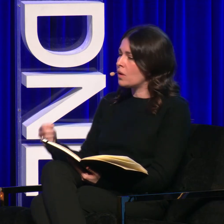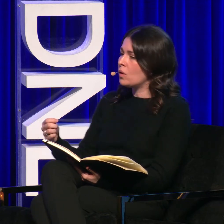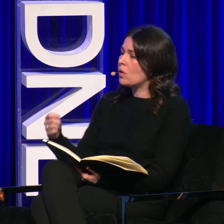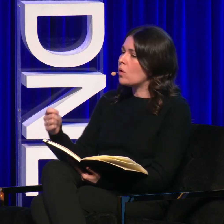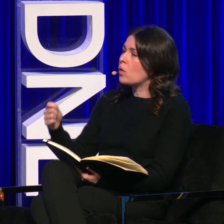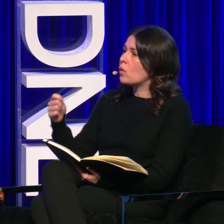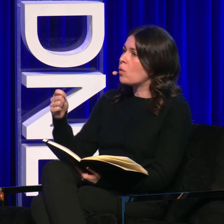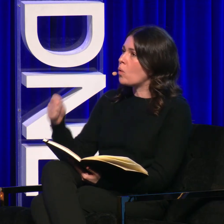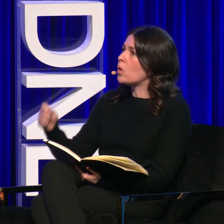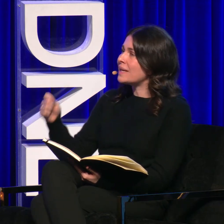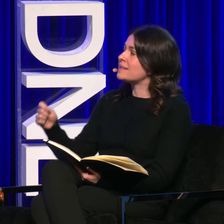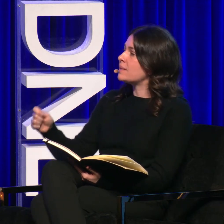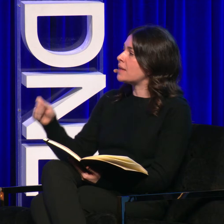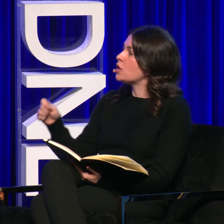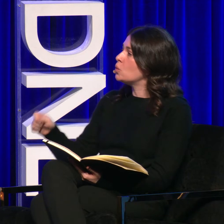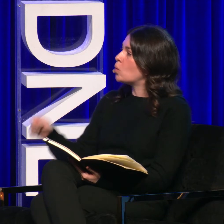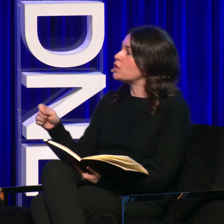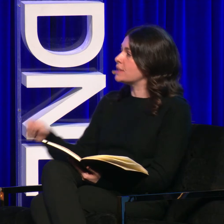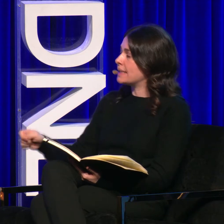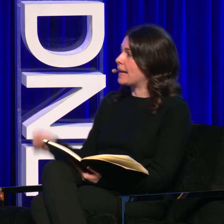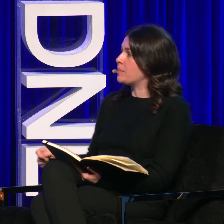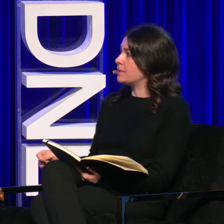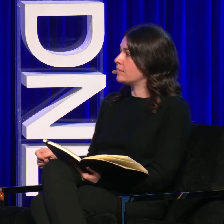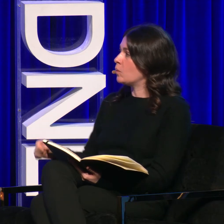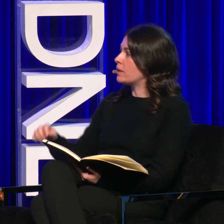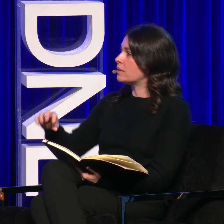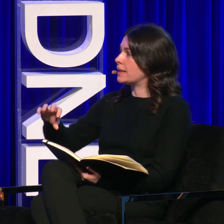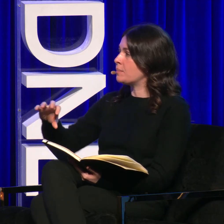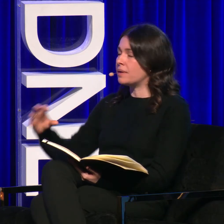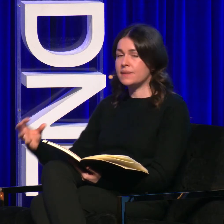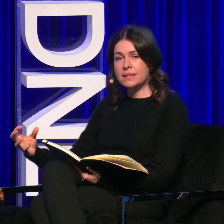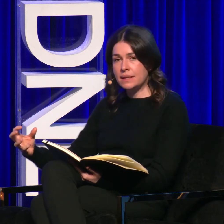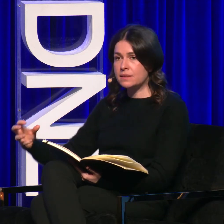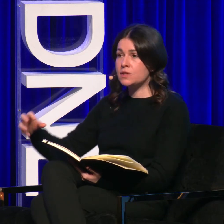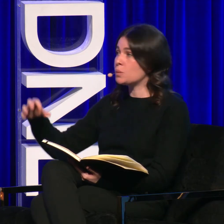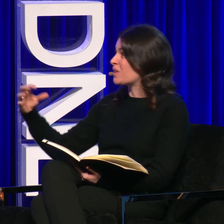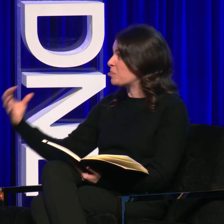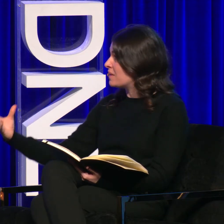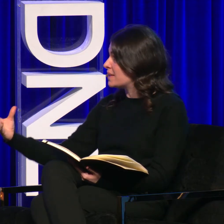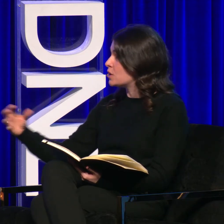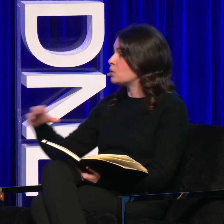what is something that you want to see happen? Whether it benefits the individual, whether it benefits you,